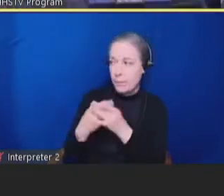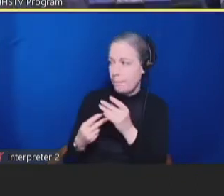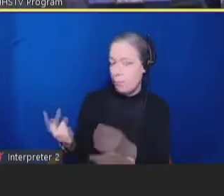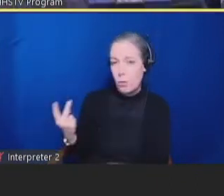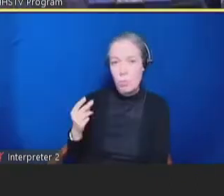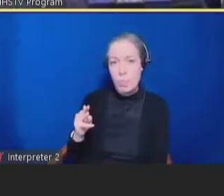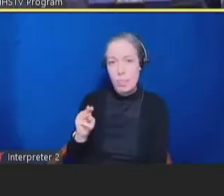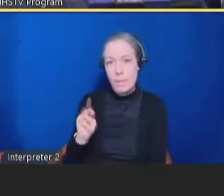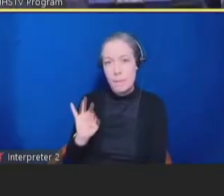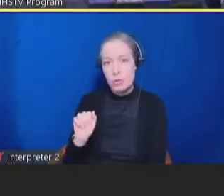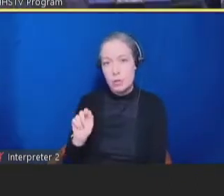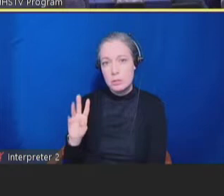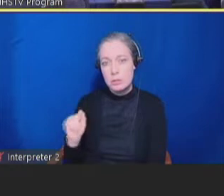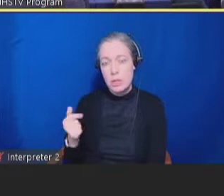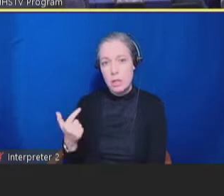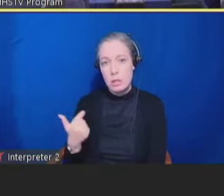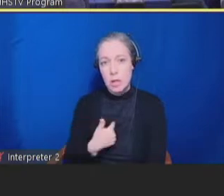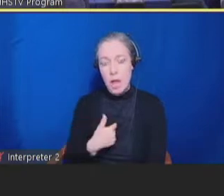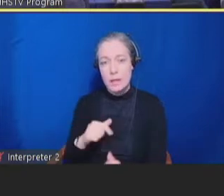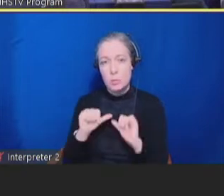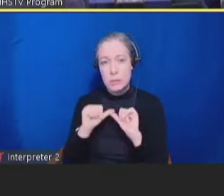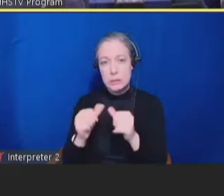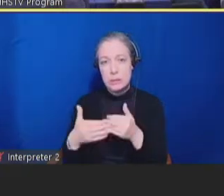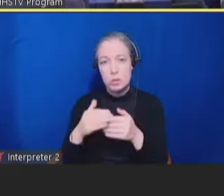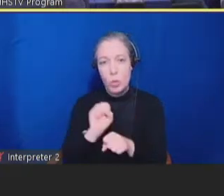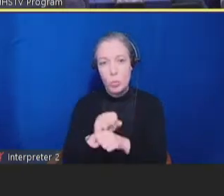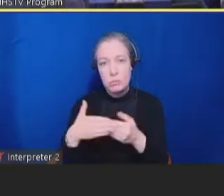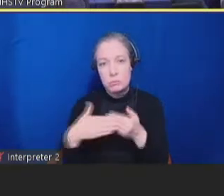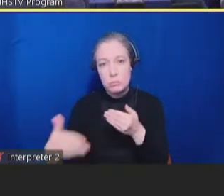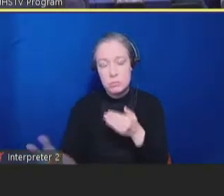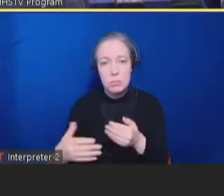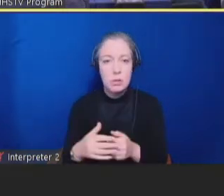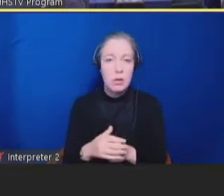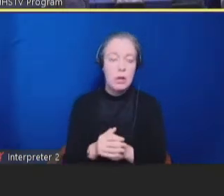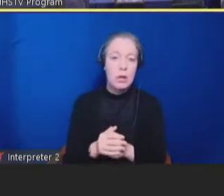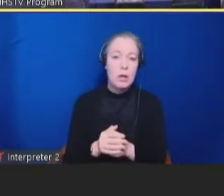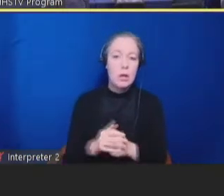share, as Bob mentioned, some of those latest results from the work we've done in vaccines,